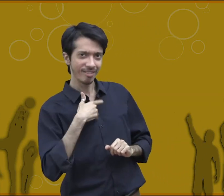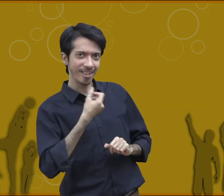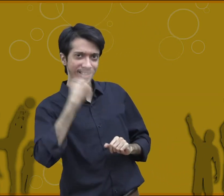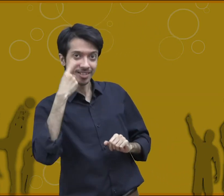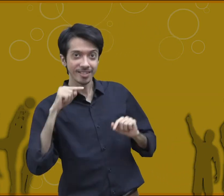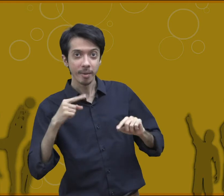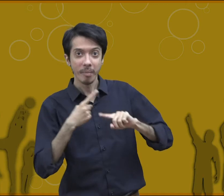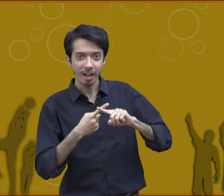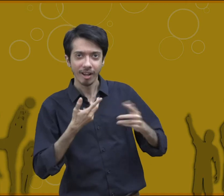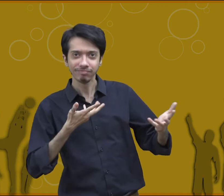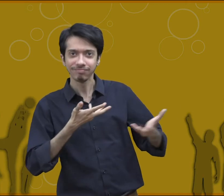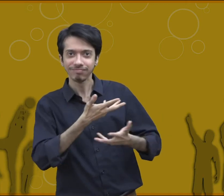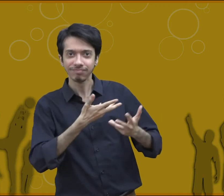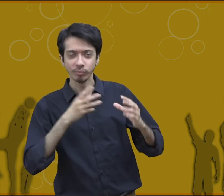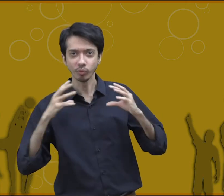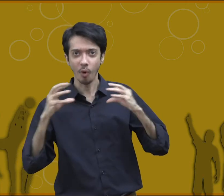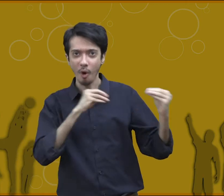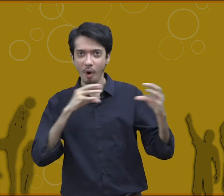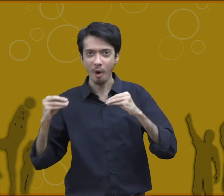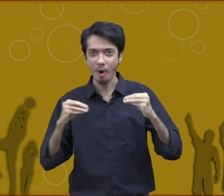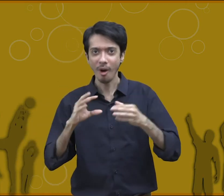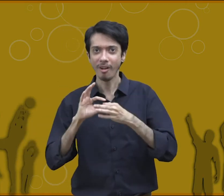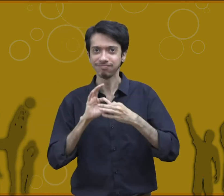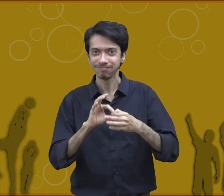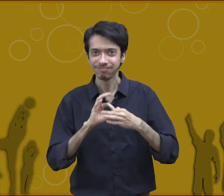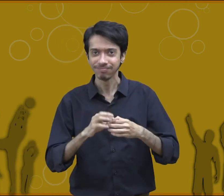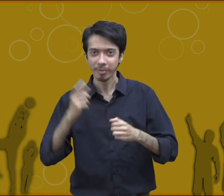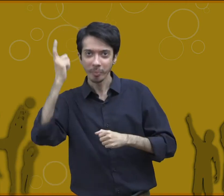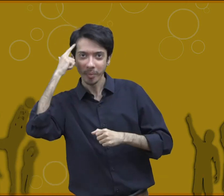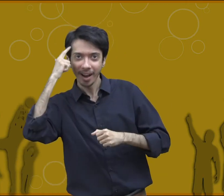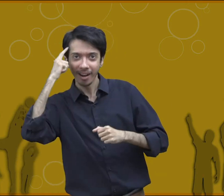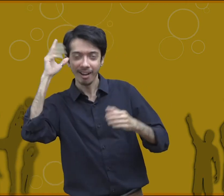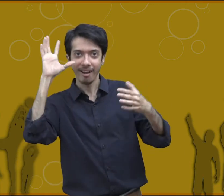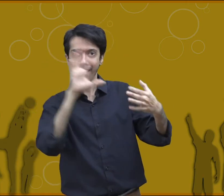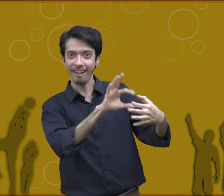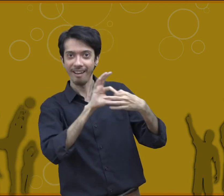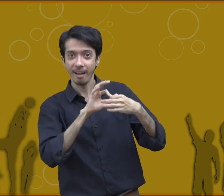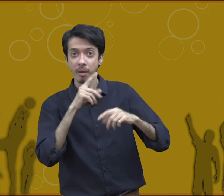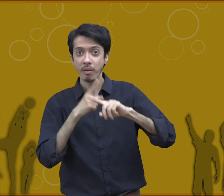exchange ideas and thoughts with each other, this develops friendship in them. They also get a chance